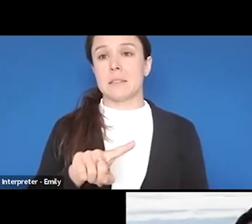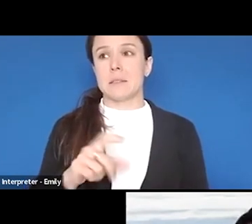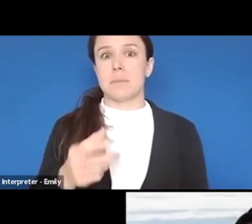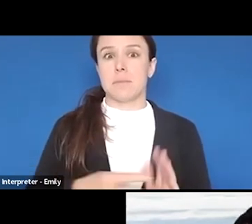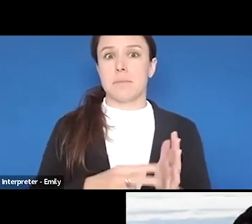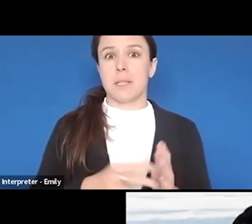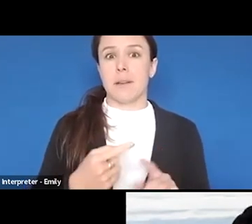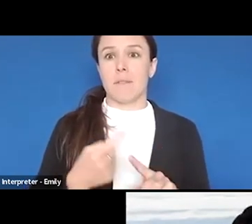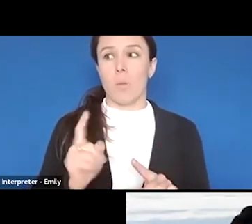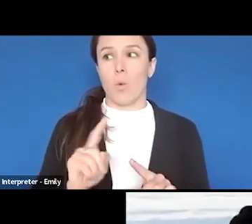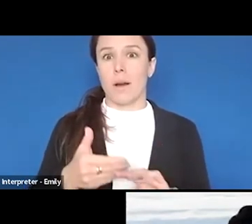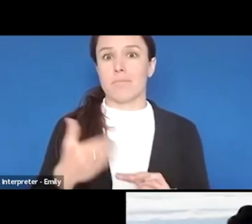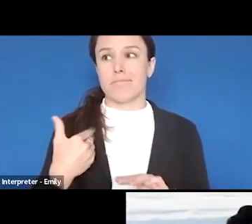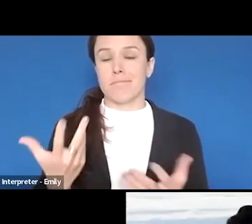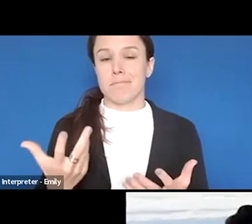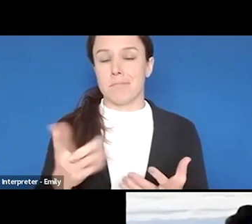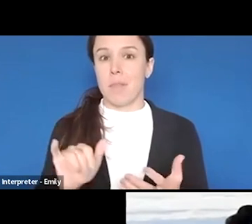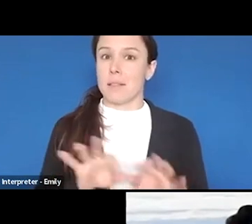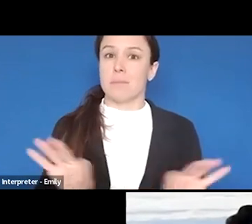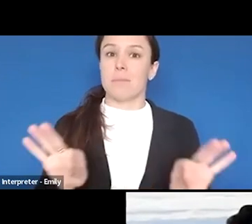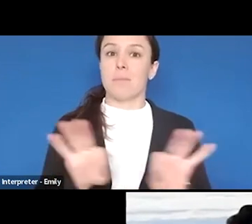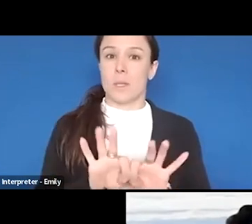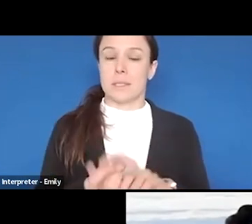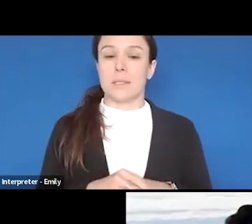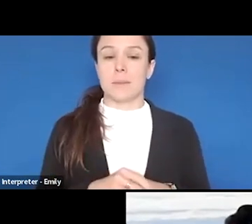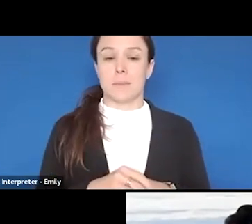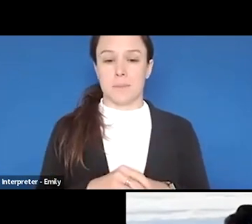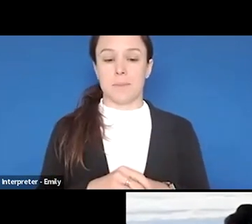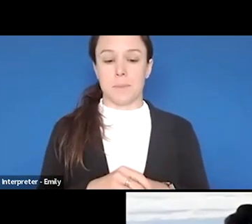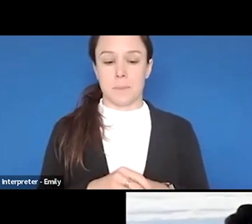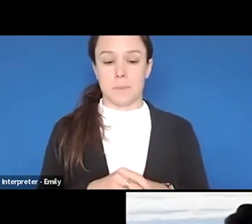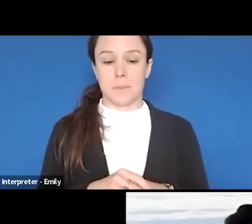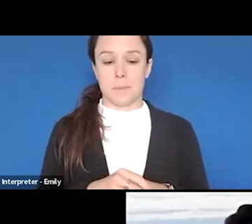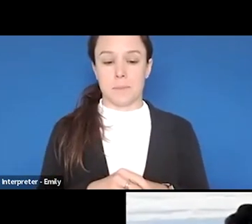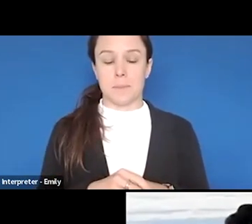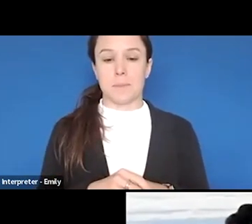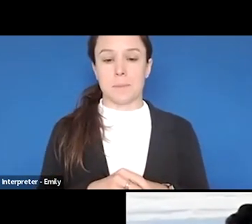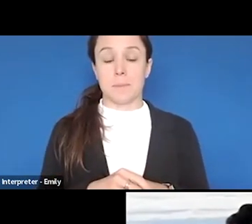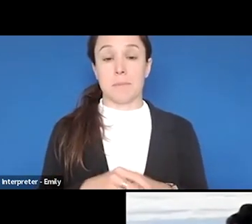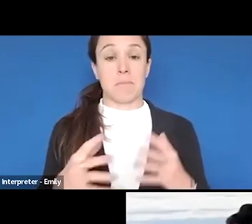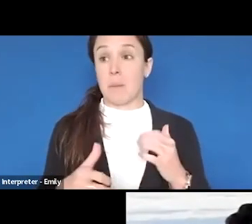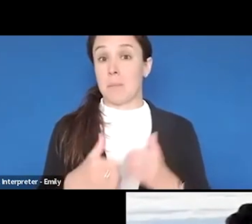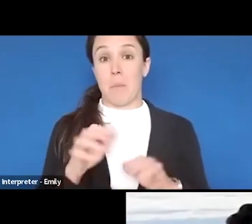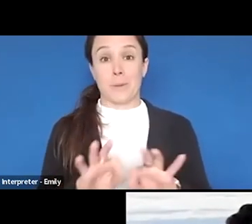came from is really important and it's it may be one of the most important ways in which we can